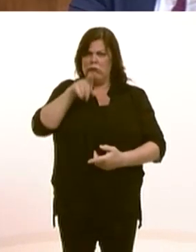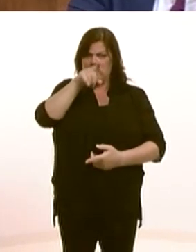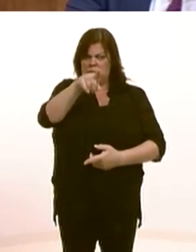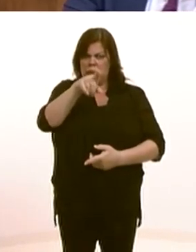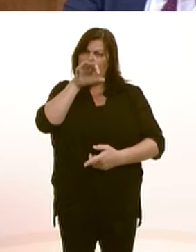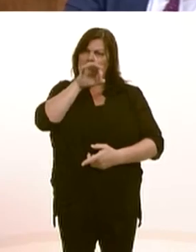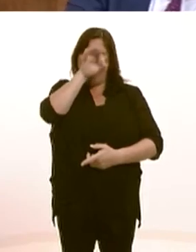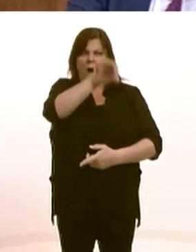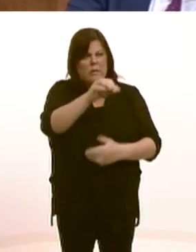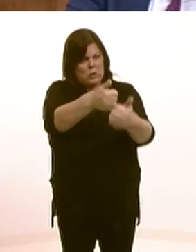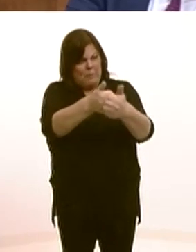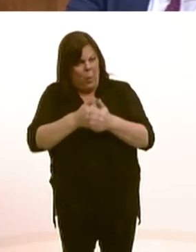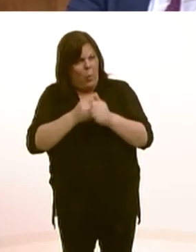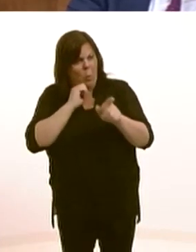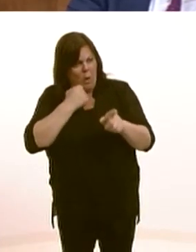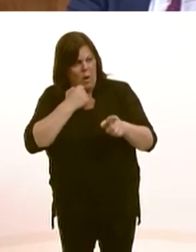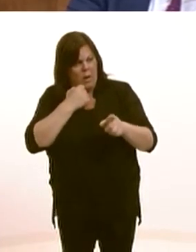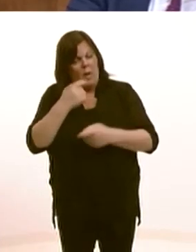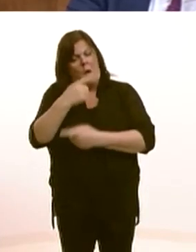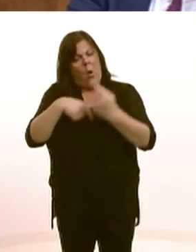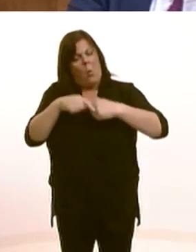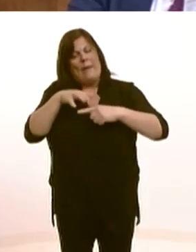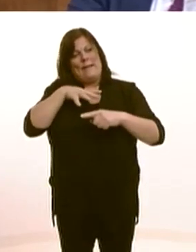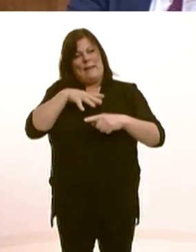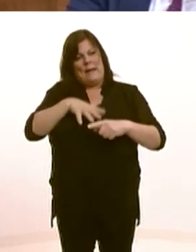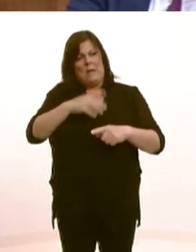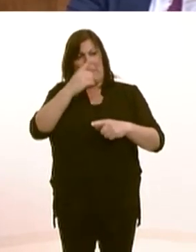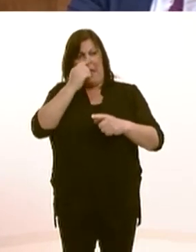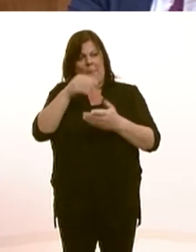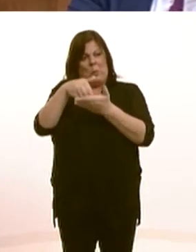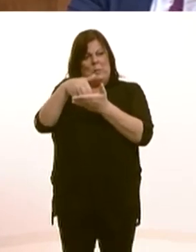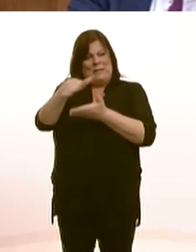Will he support the proposition that we need to be able to sell in one of the biggest markets